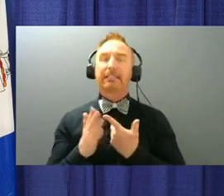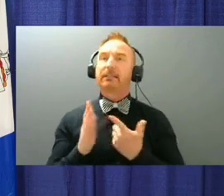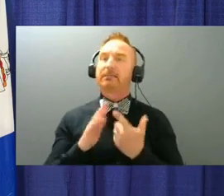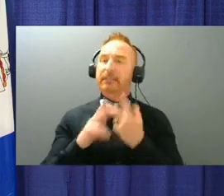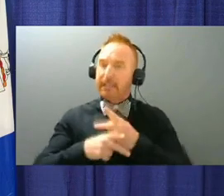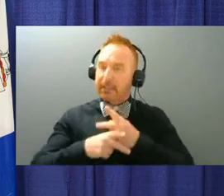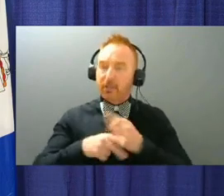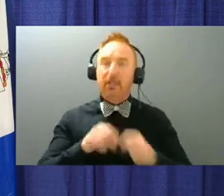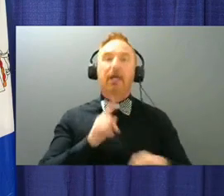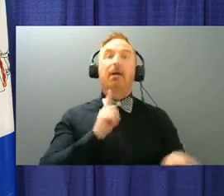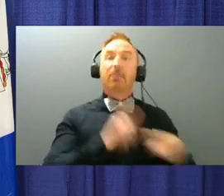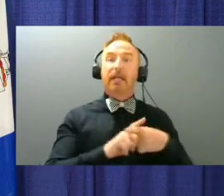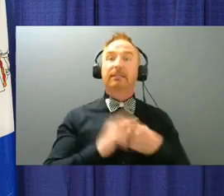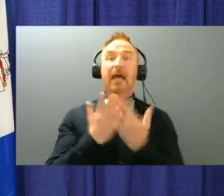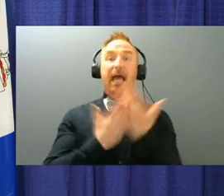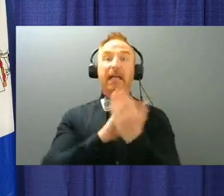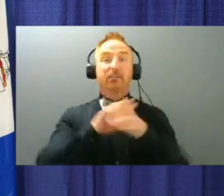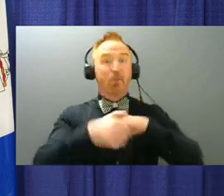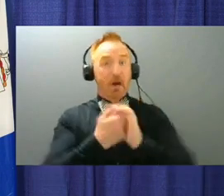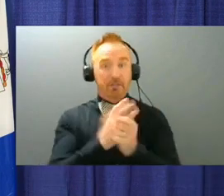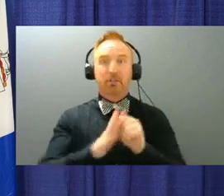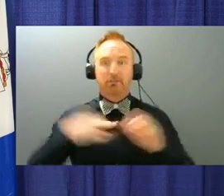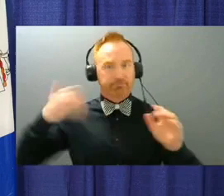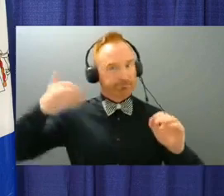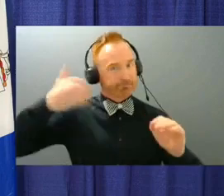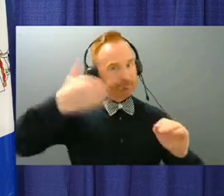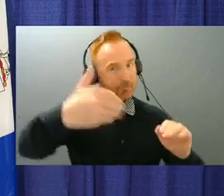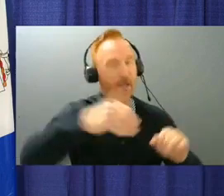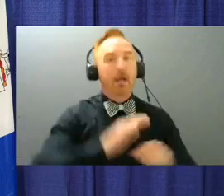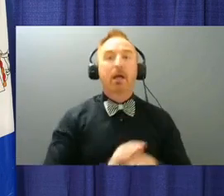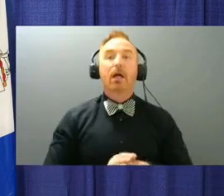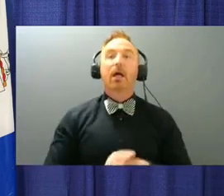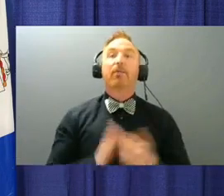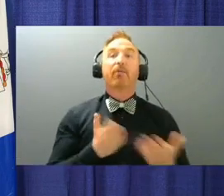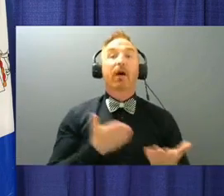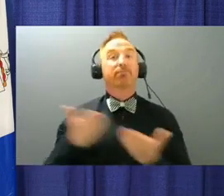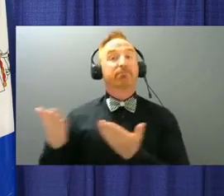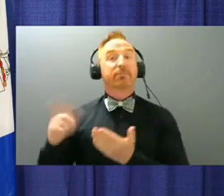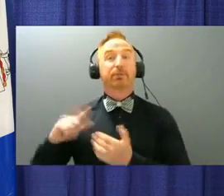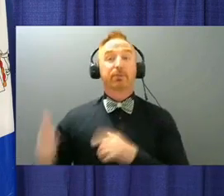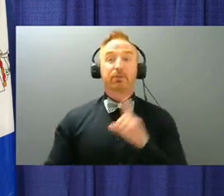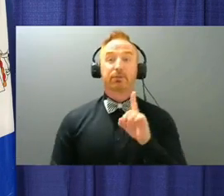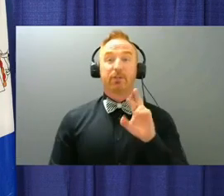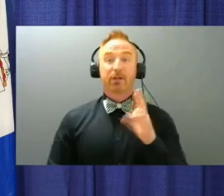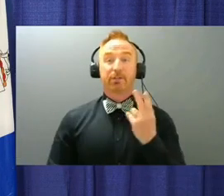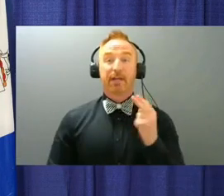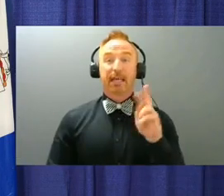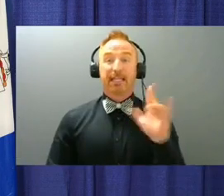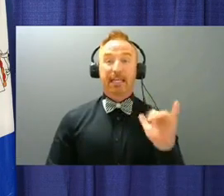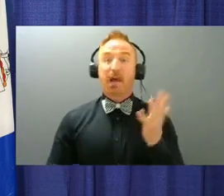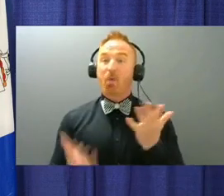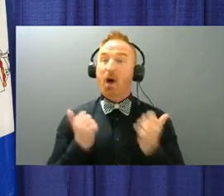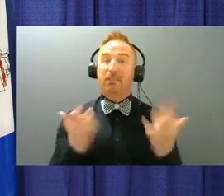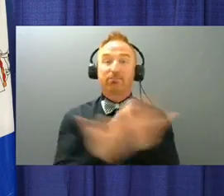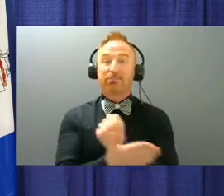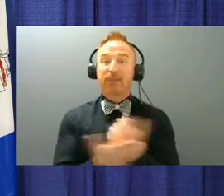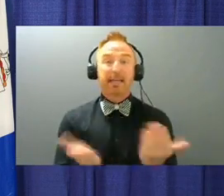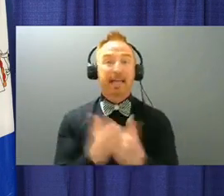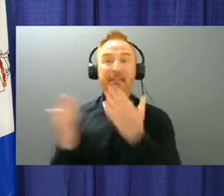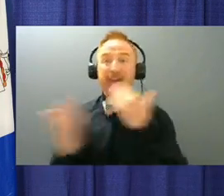wash your hands and wash them frequently. Before I pass things over to Dr Hanley I just want to say once again, thank you.